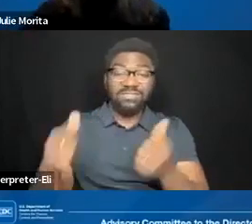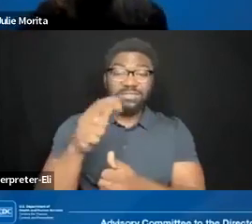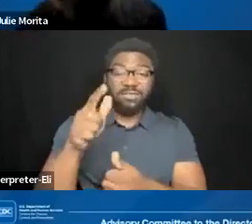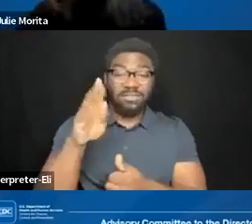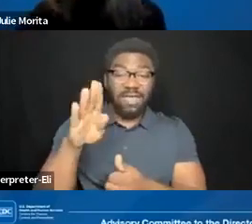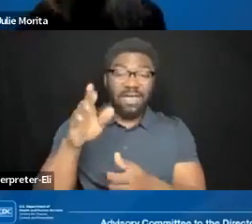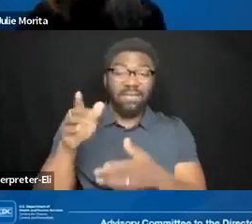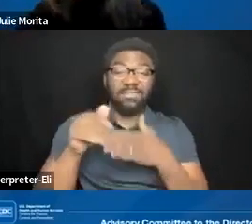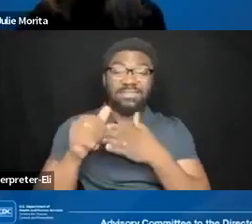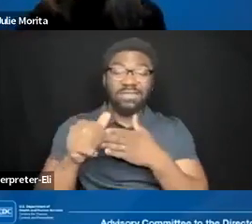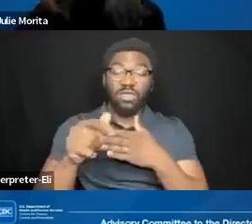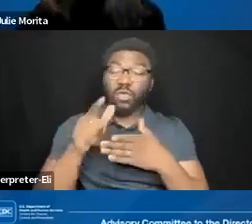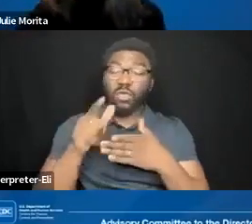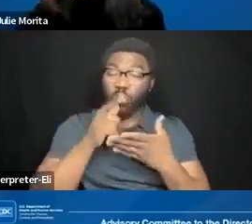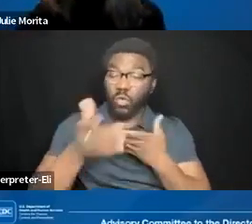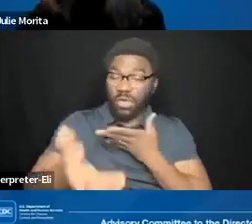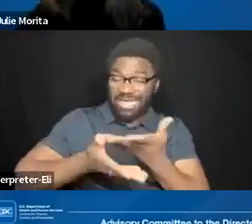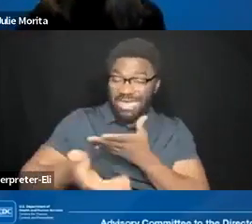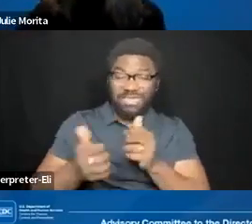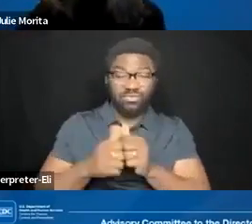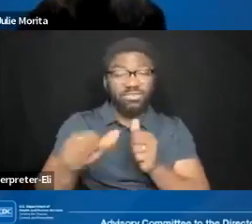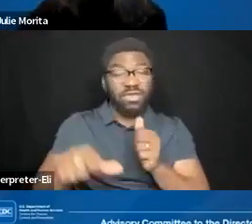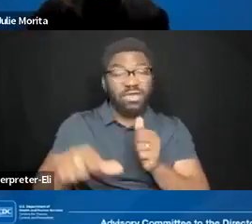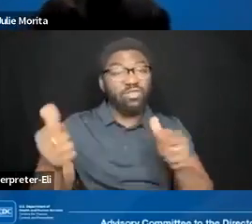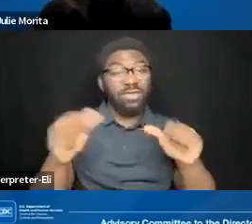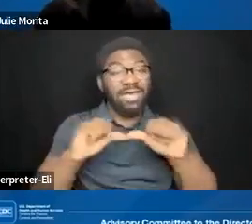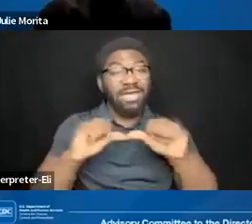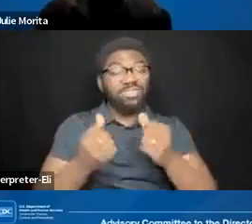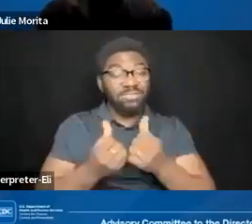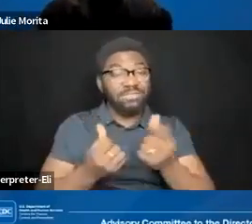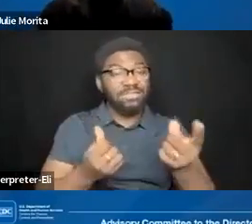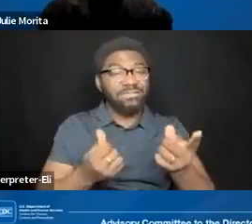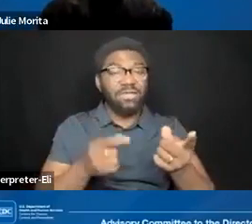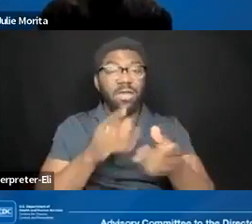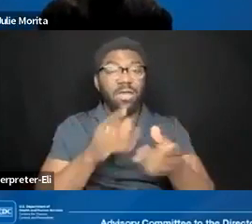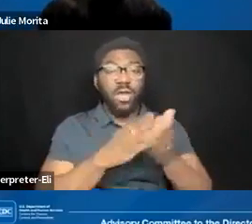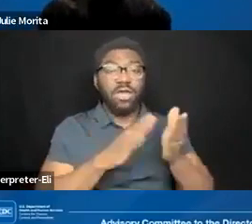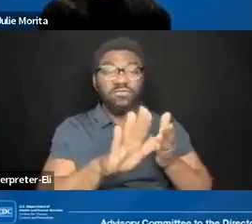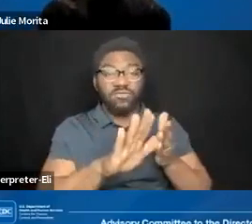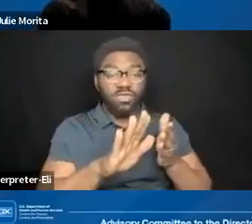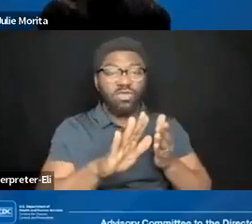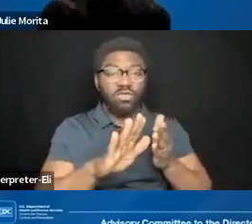with other agencies, that part of their remit include the supply chain,